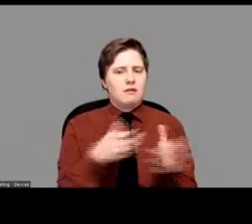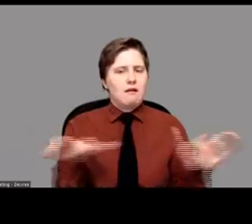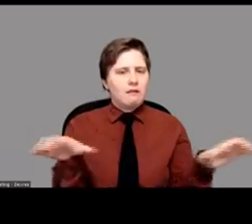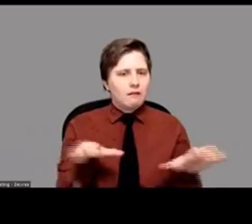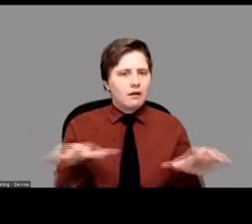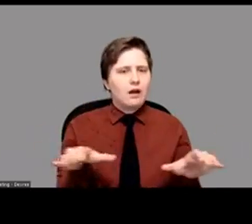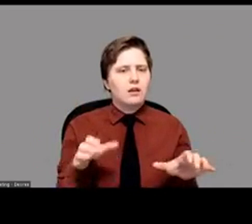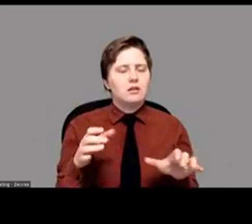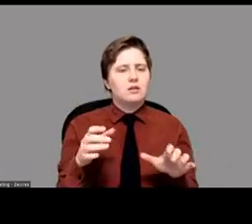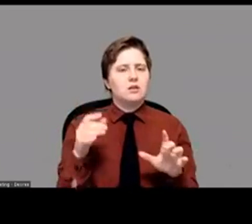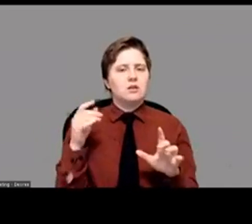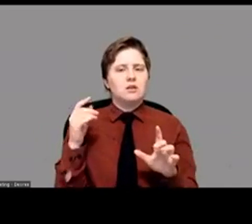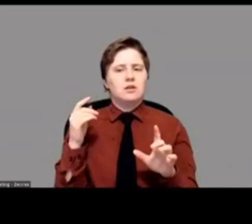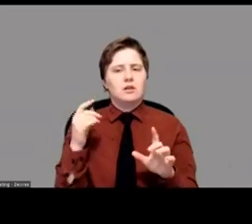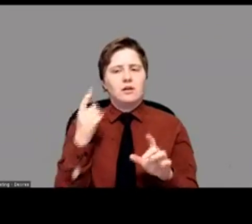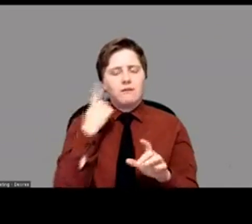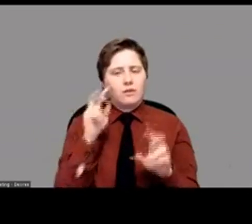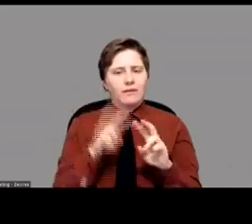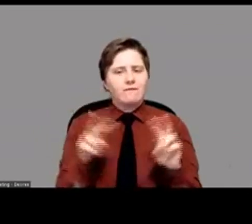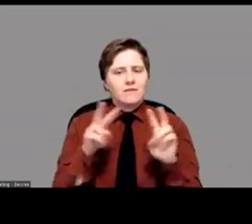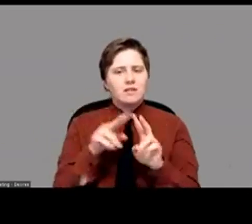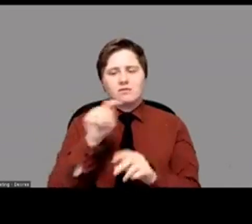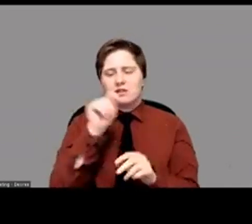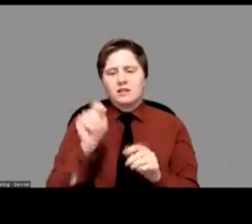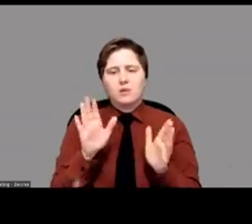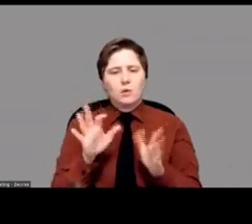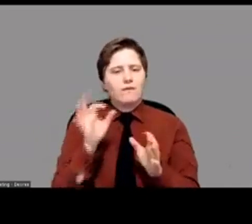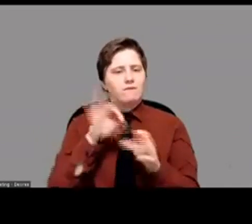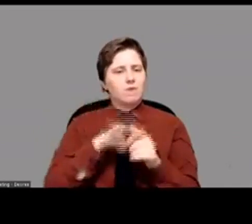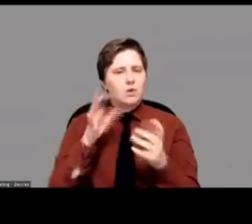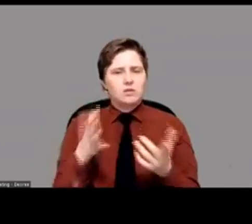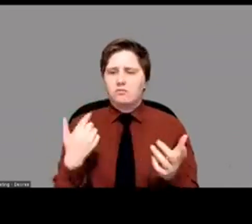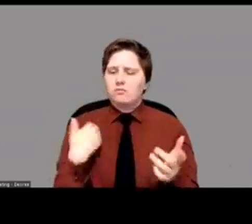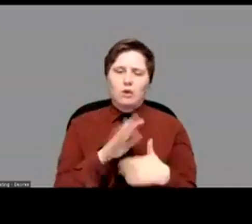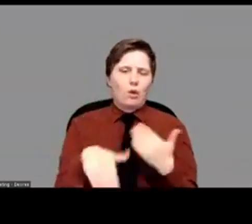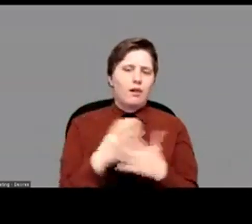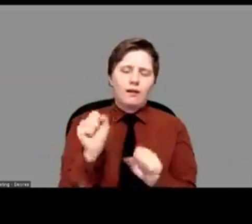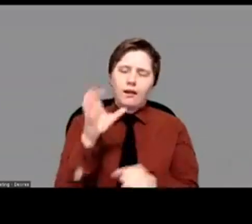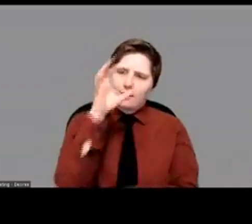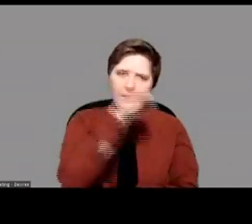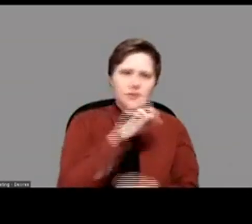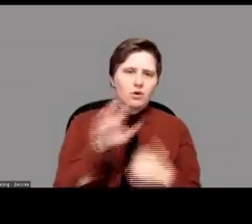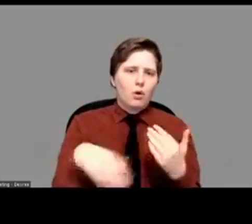To the values of Toledo voters, and we can all guess and we could all theorize.